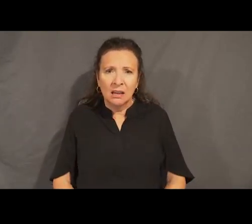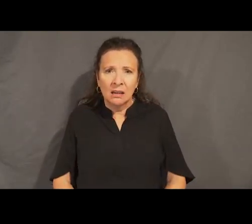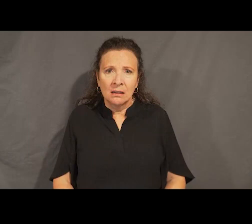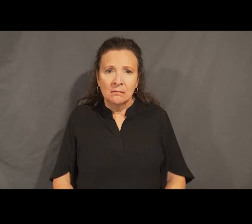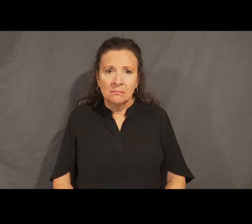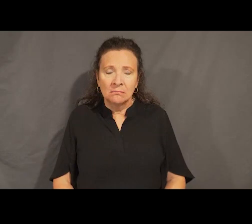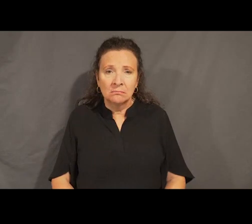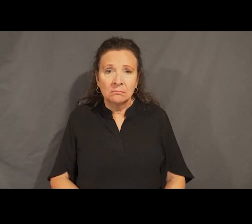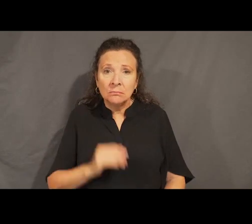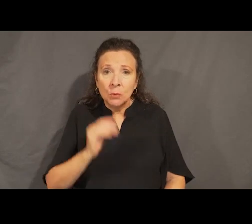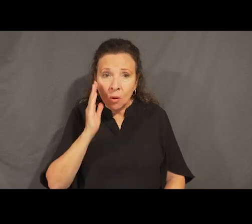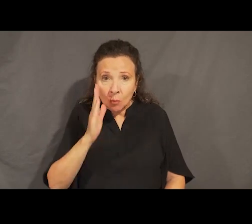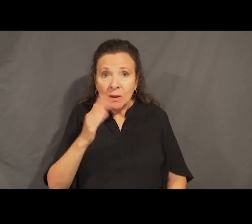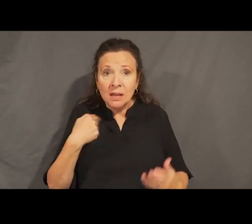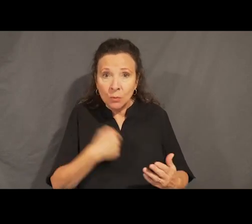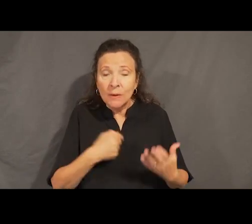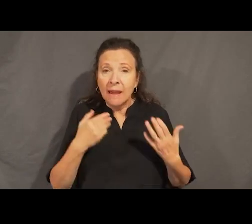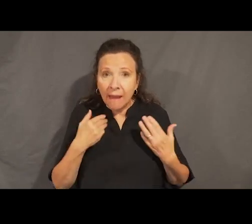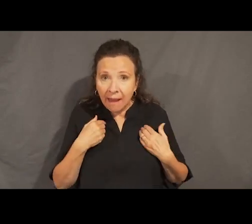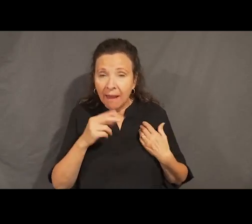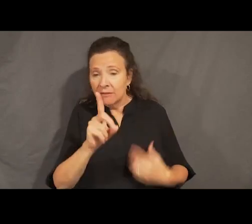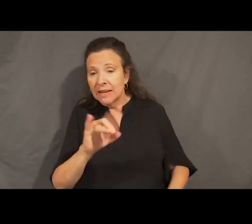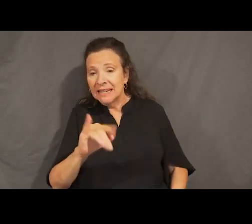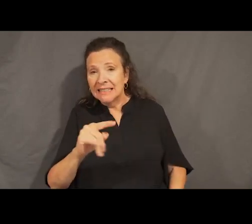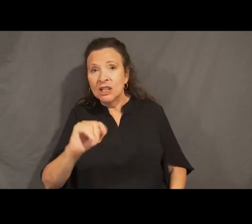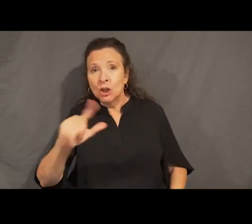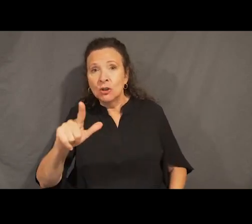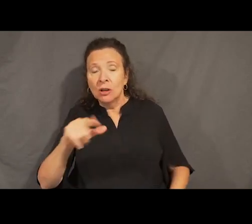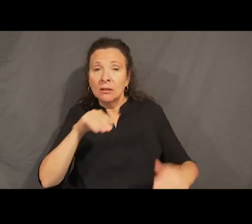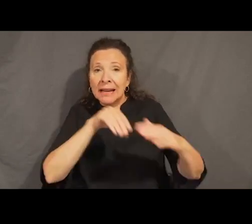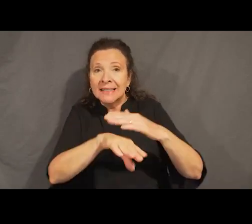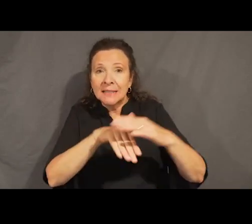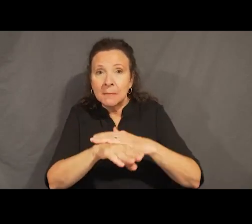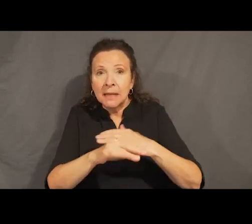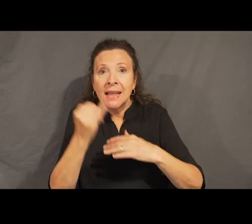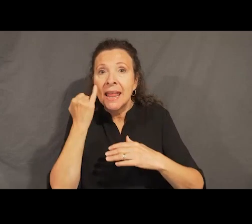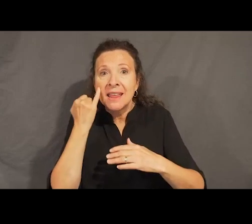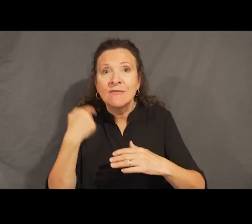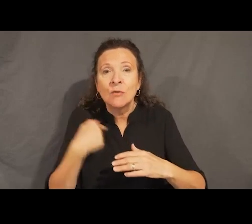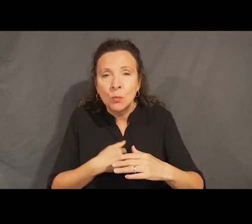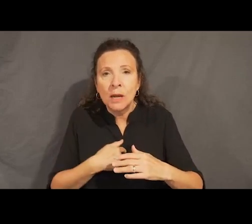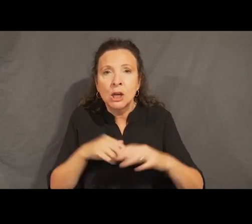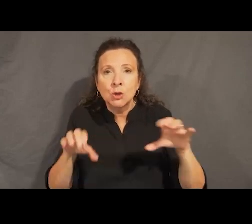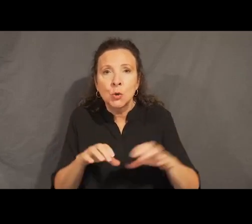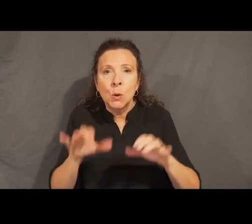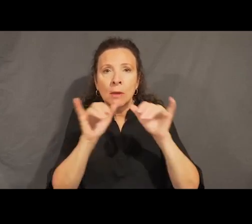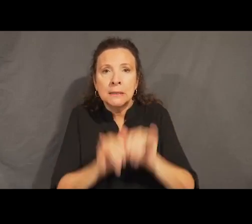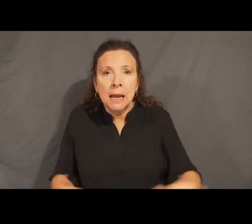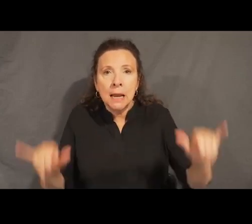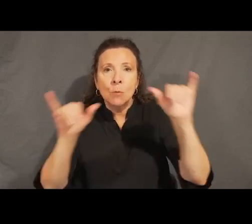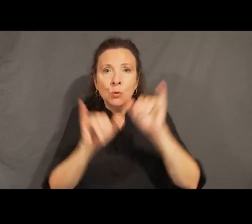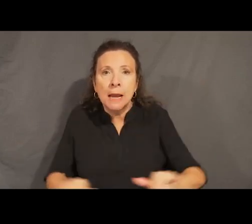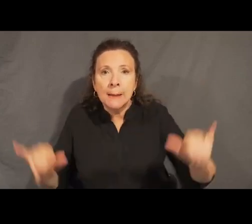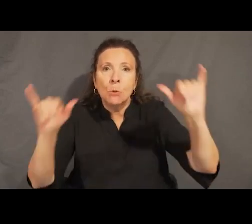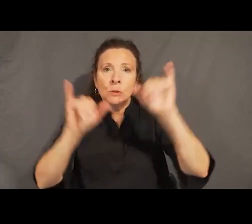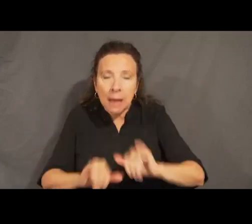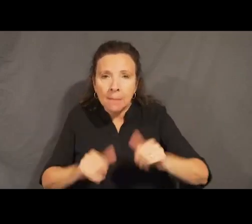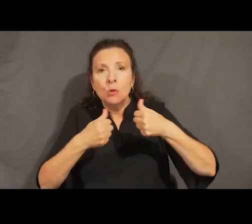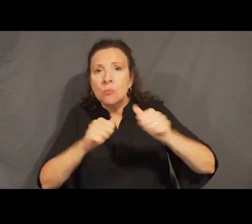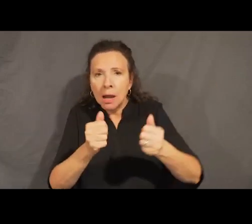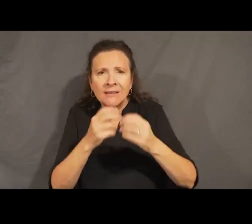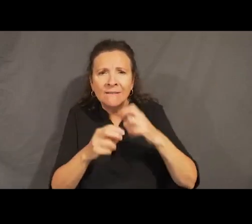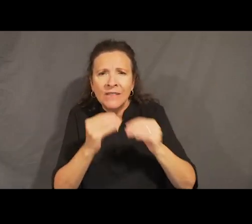accessibility if we keep trying to solve it the way we have been trying to solve it? I don't think